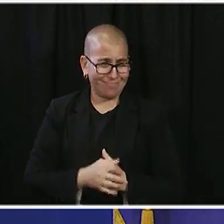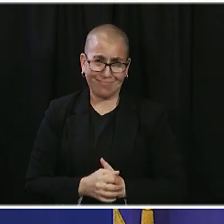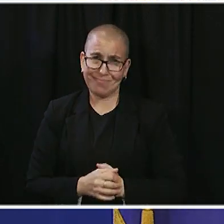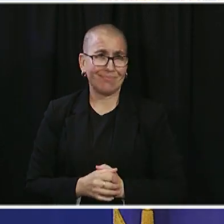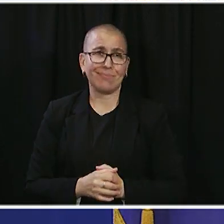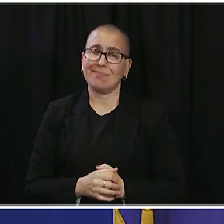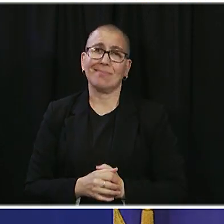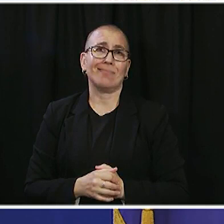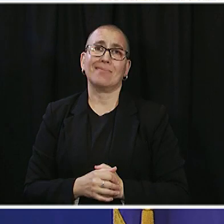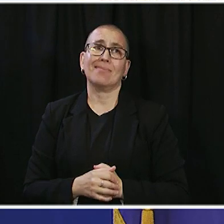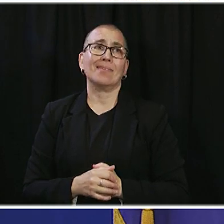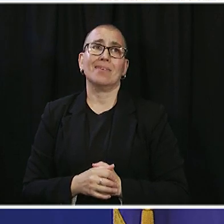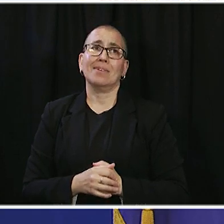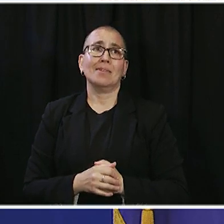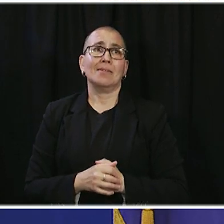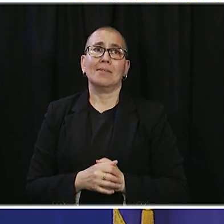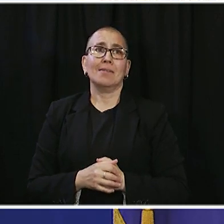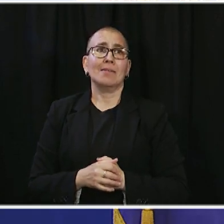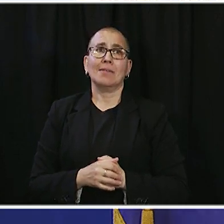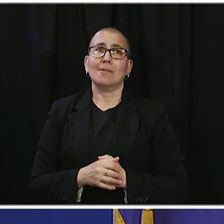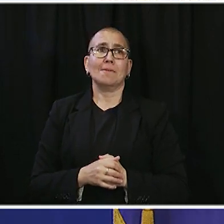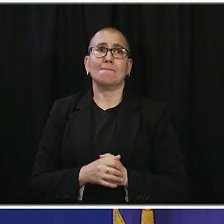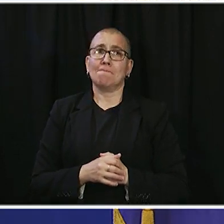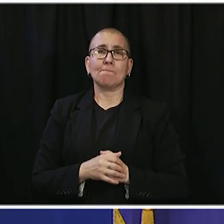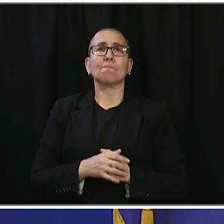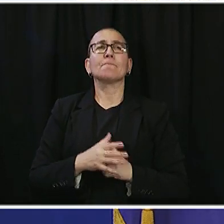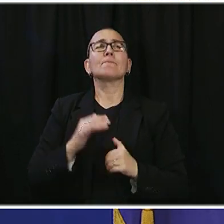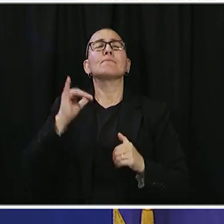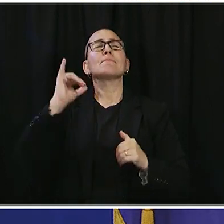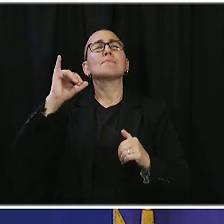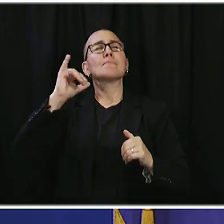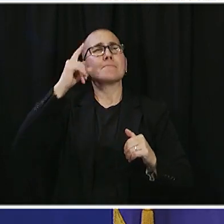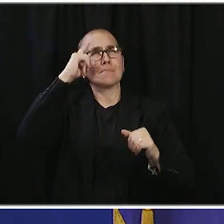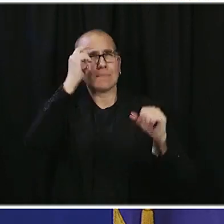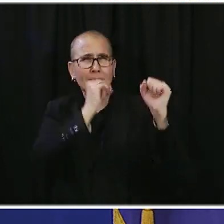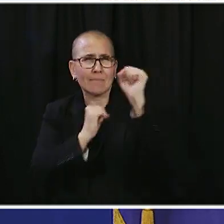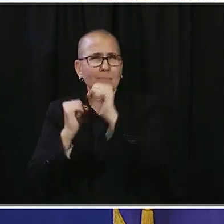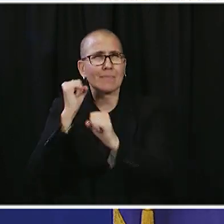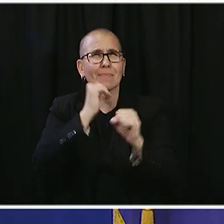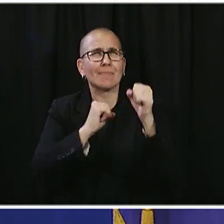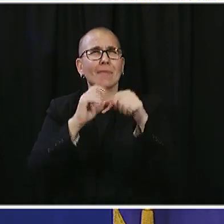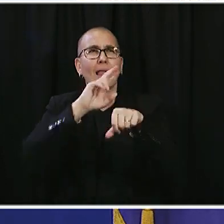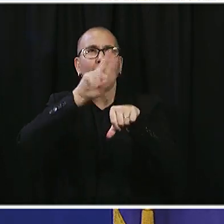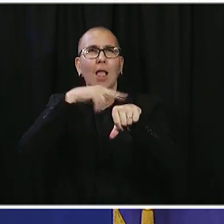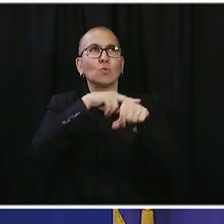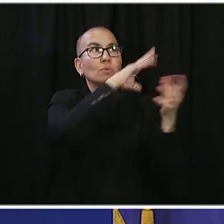THOUGHT AT THE TIME, WELL, THE STATE WILL BE BACKFILLED BY THE STRATEGIC NATIONAL STOCKPILE. THERE IS NO STRATEGIC NATIONAL